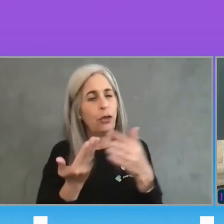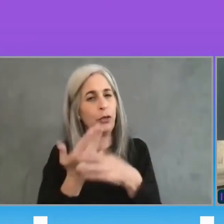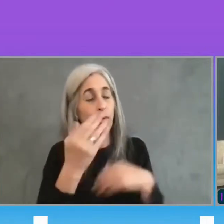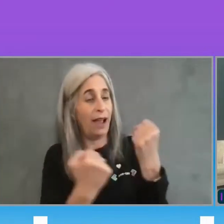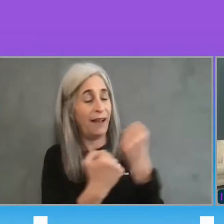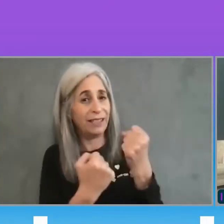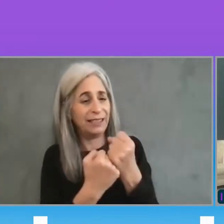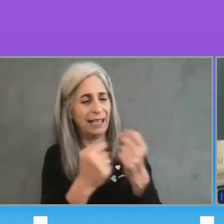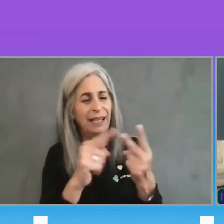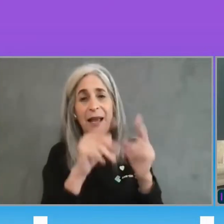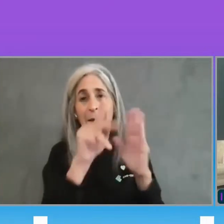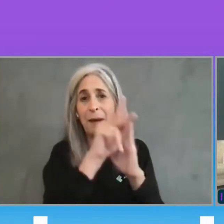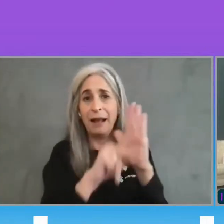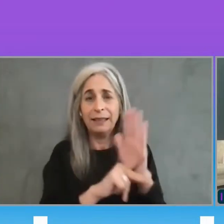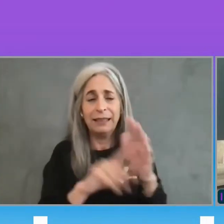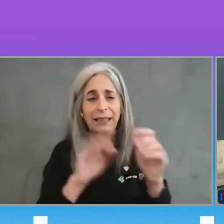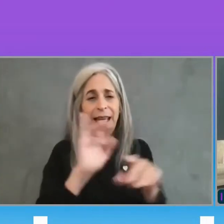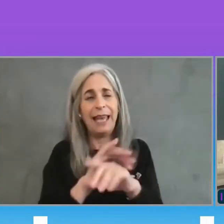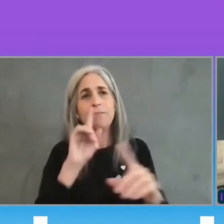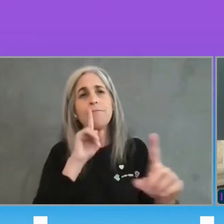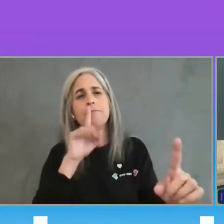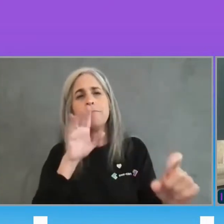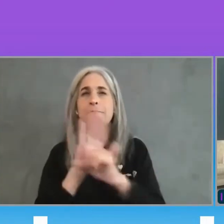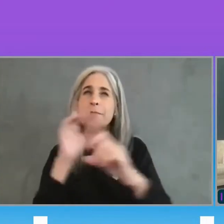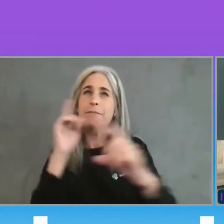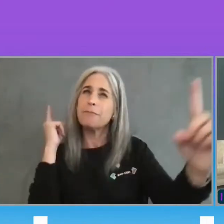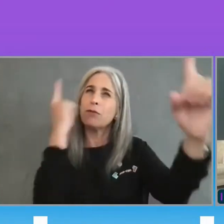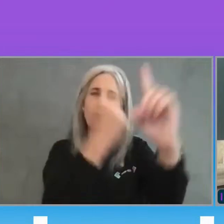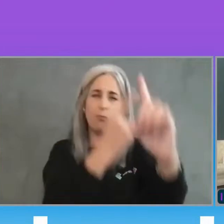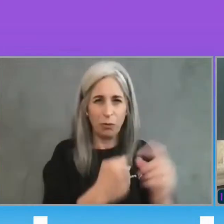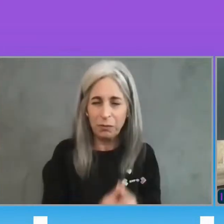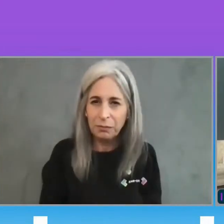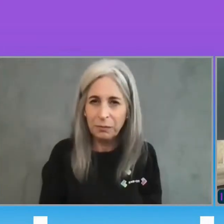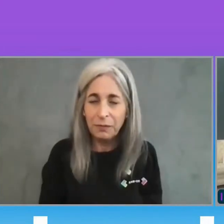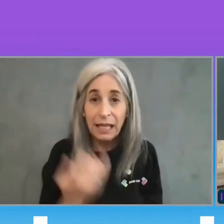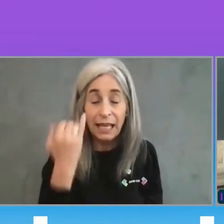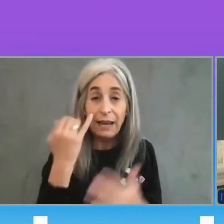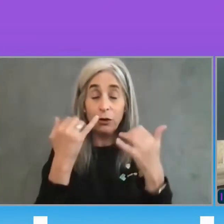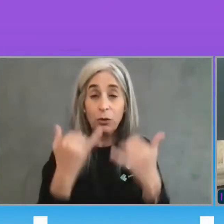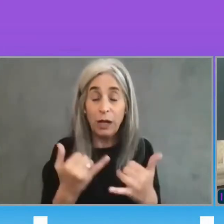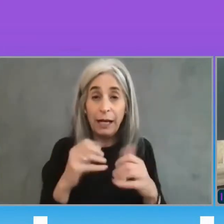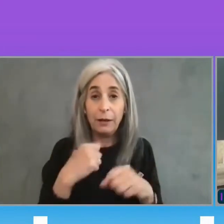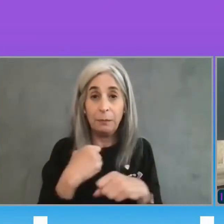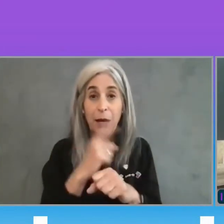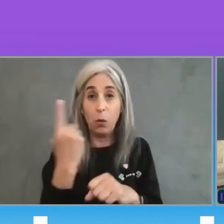and sheer determination. If